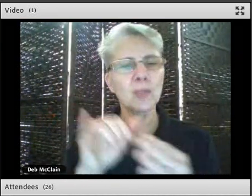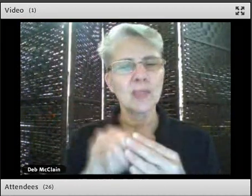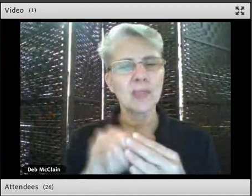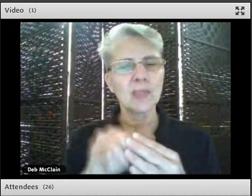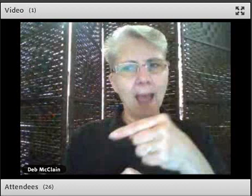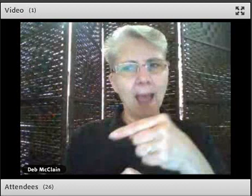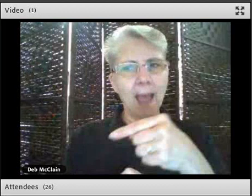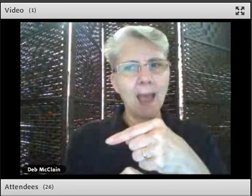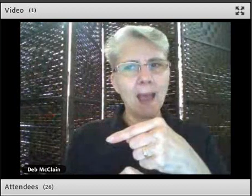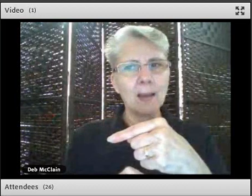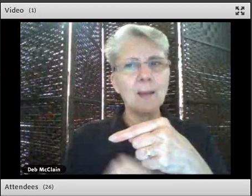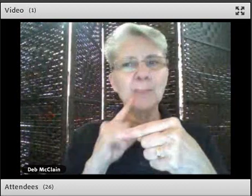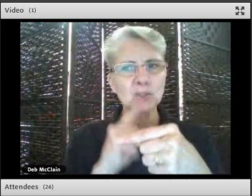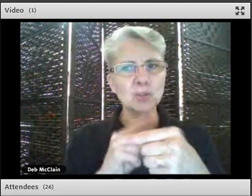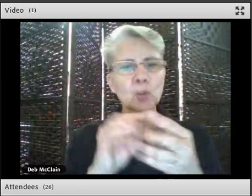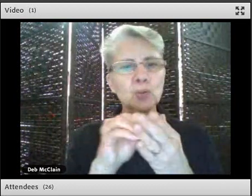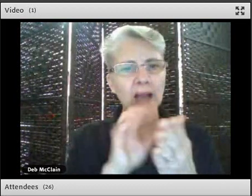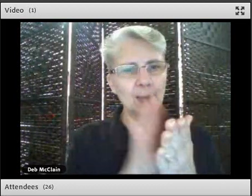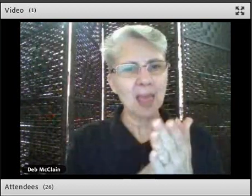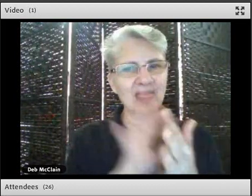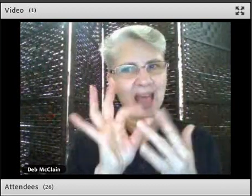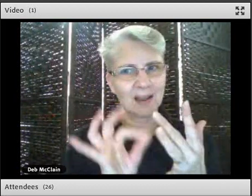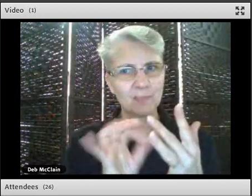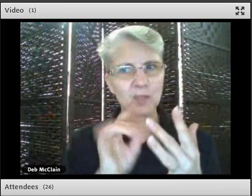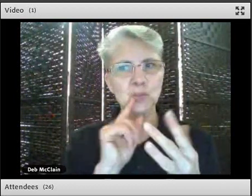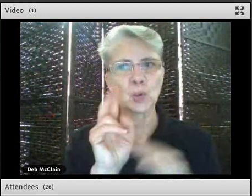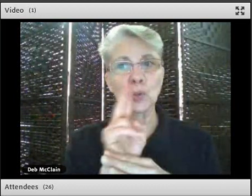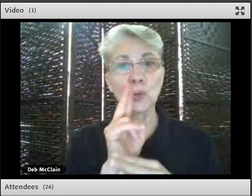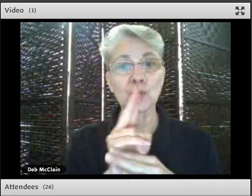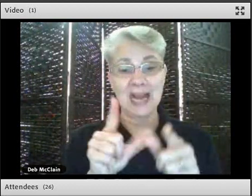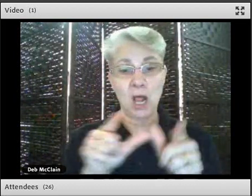When you put it in WorldCat, of course, please use "audio discs"